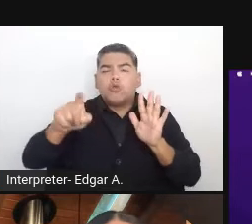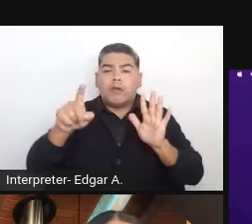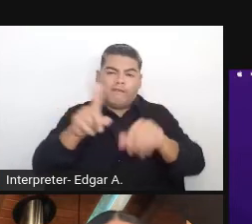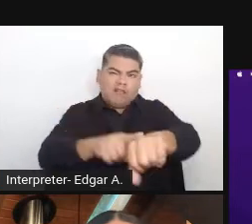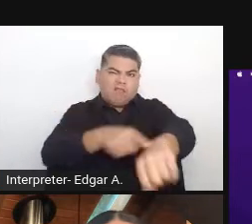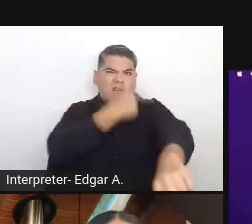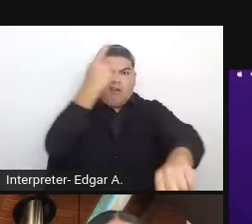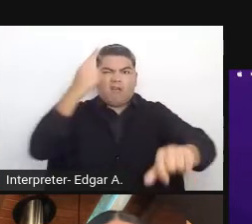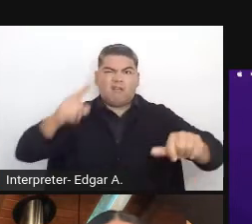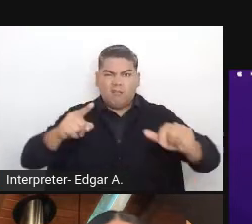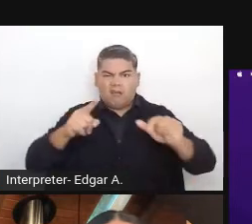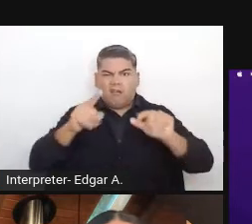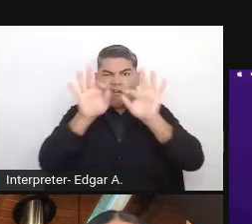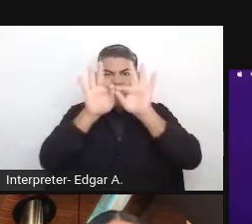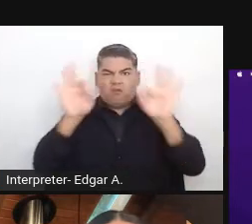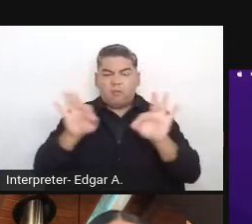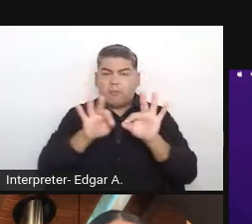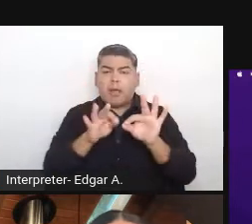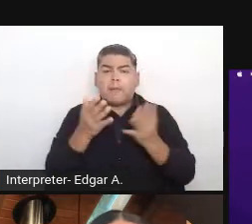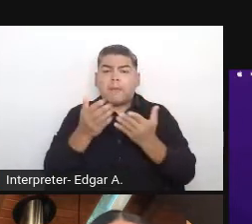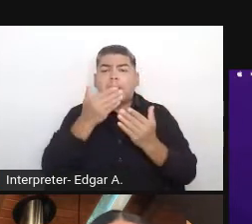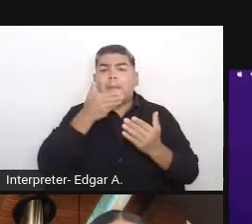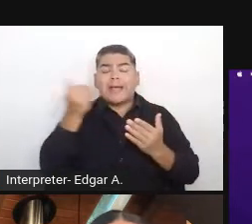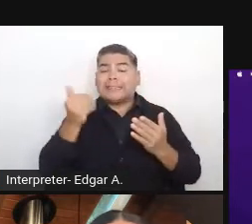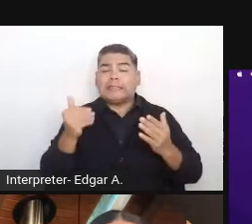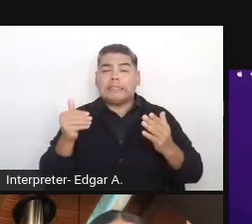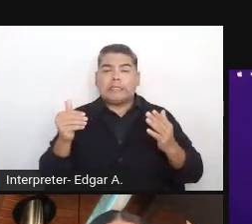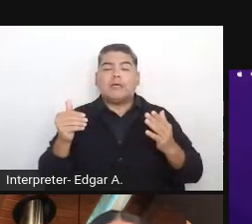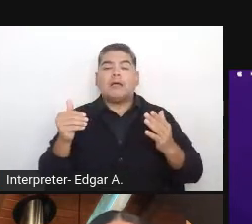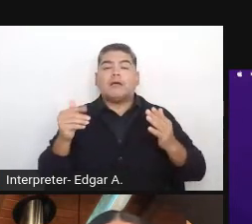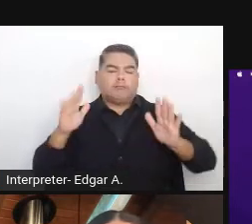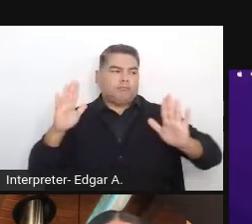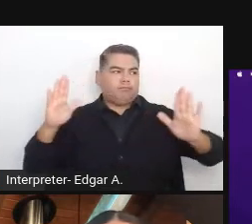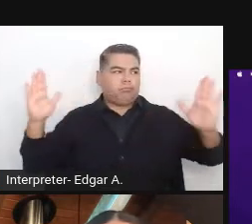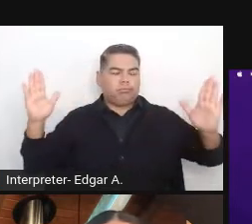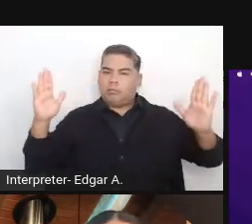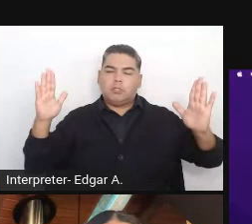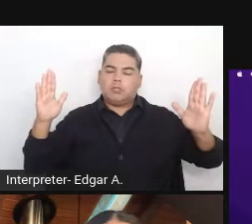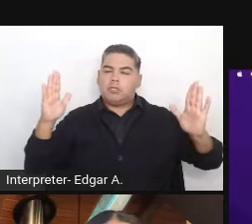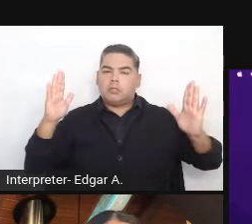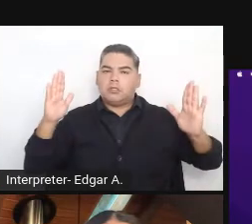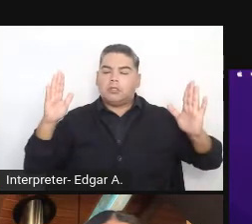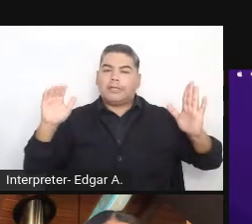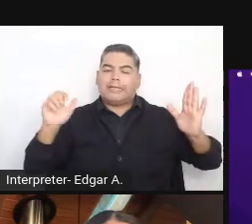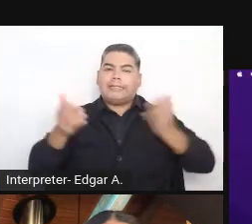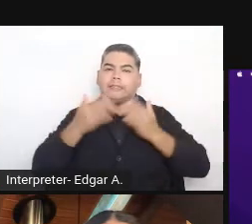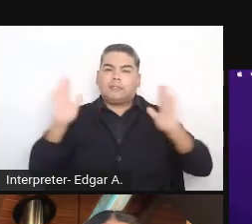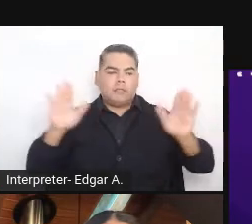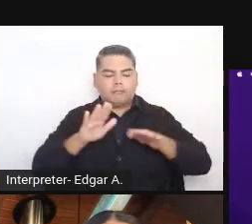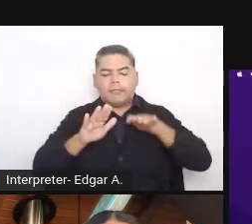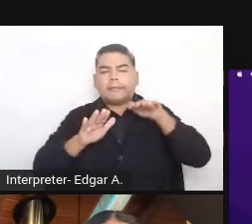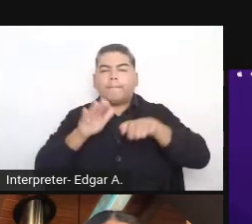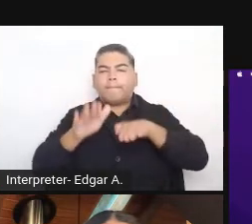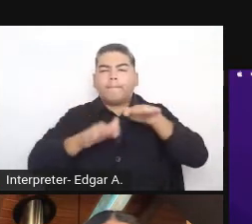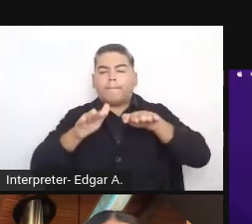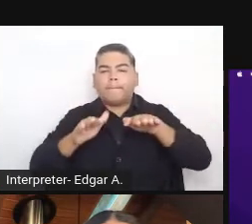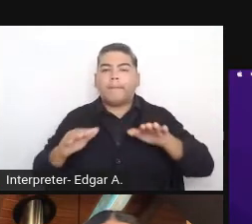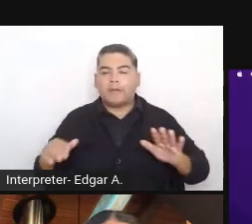Break it up in steps, each step a topic, tell how many steps there are.